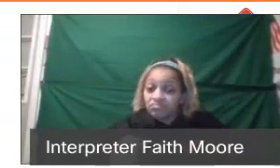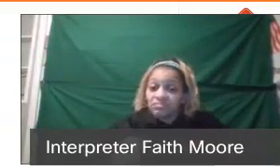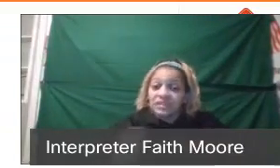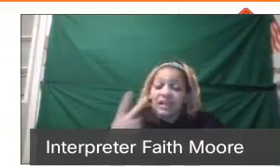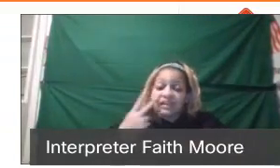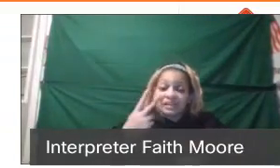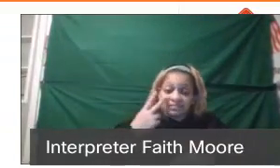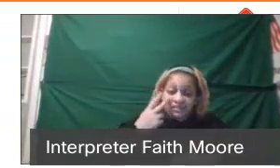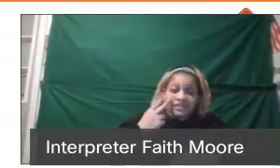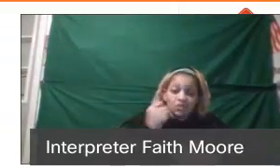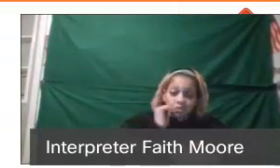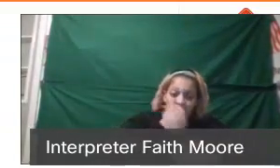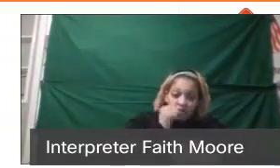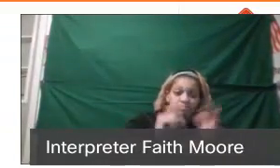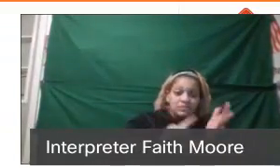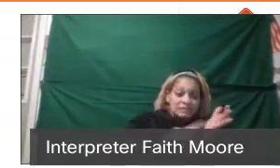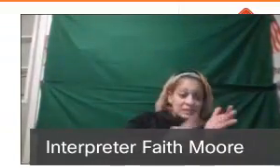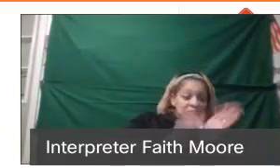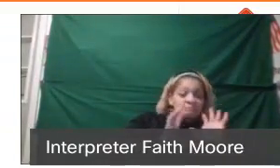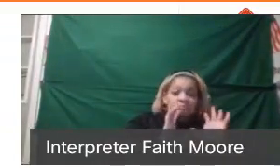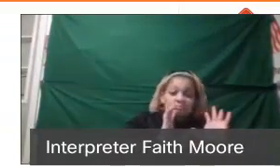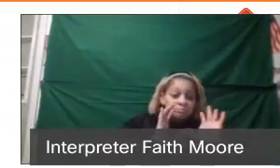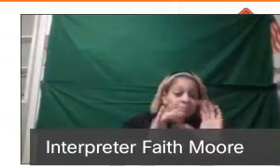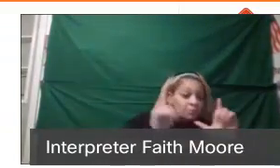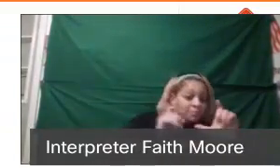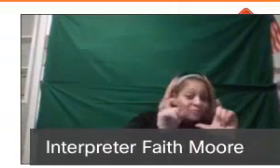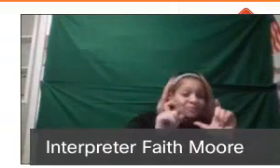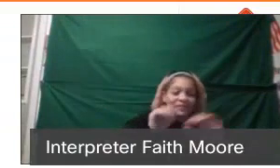Yeah. Okay, great. And then Andrew, do you have anything to add to that?